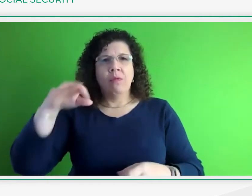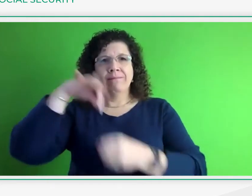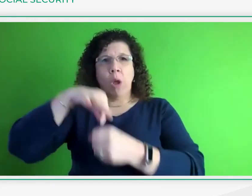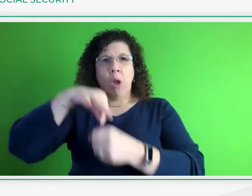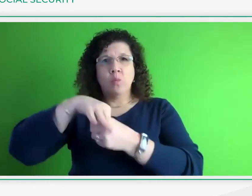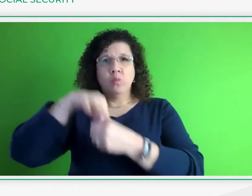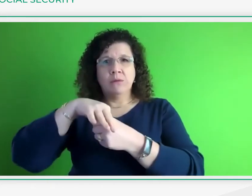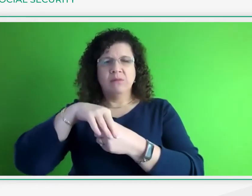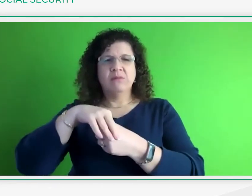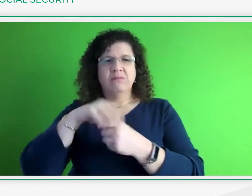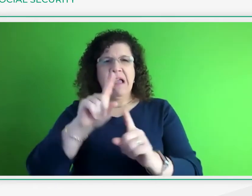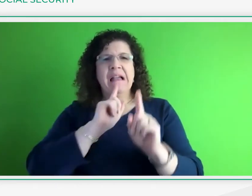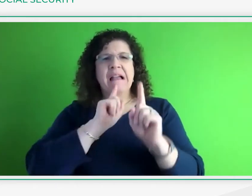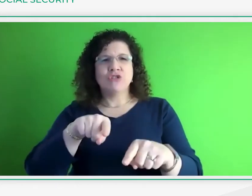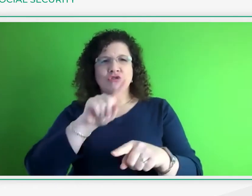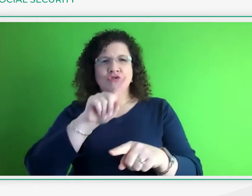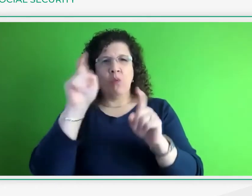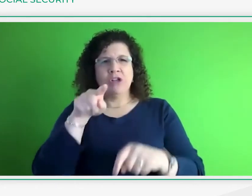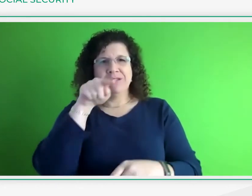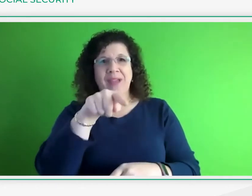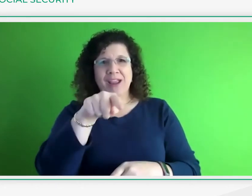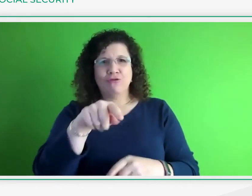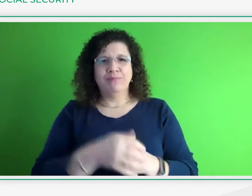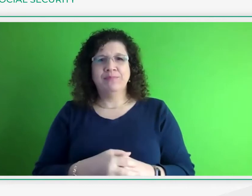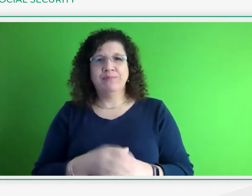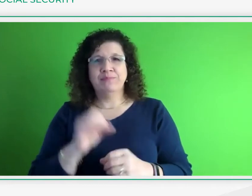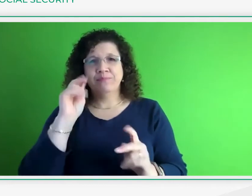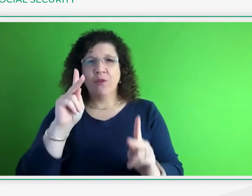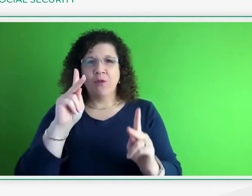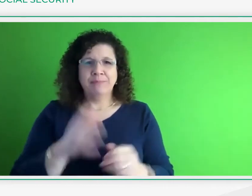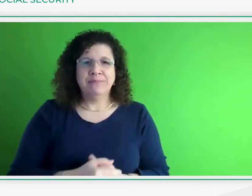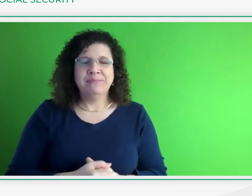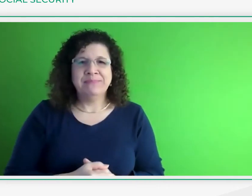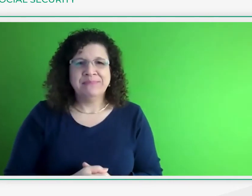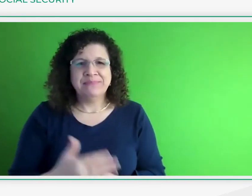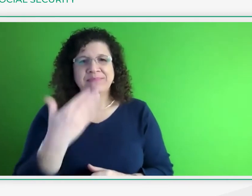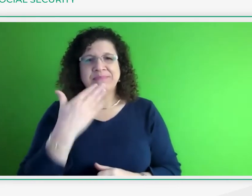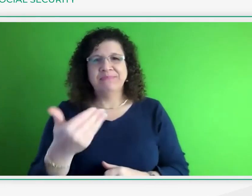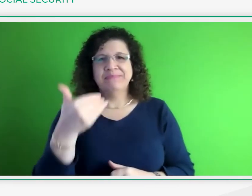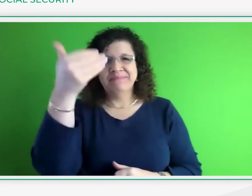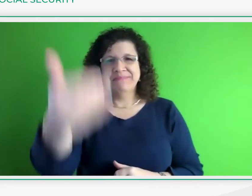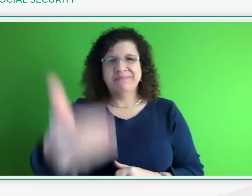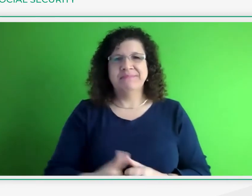There will also be 2 polls that come up to ask a question. You'll answer those there as well.